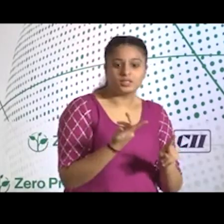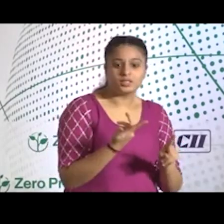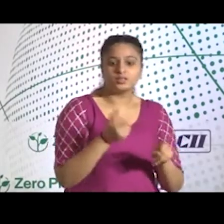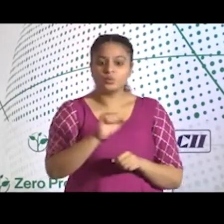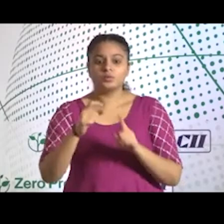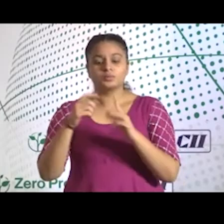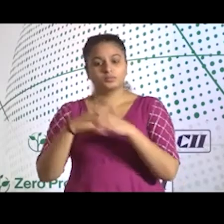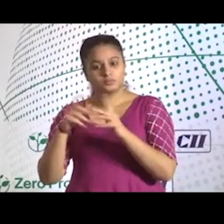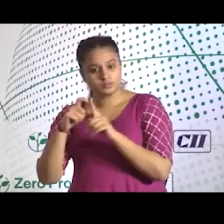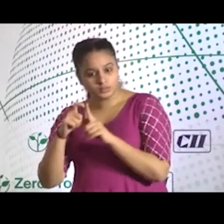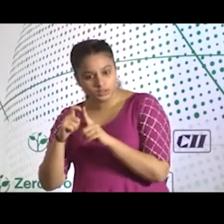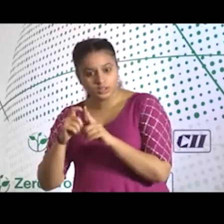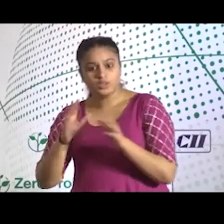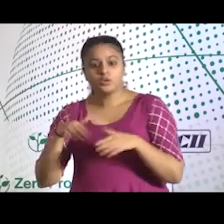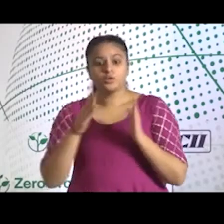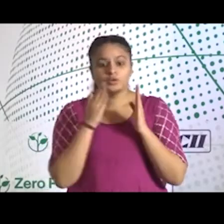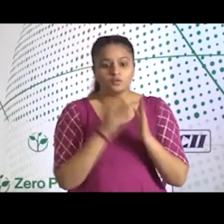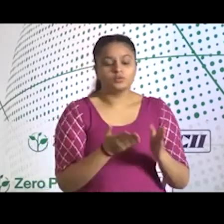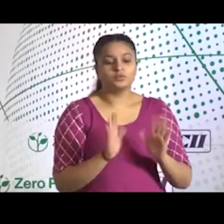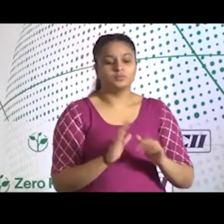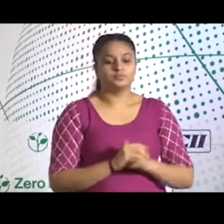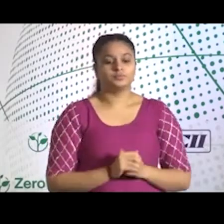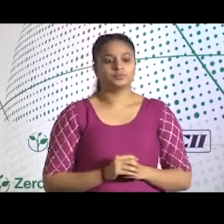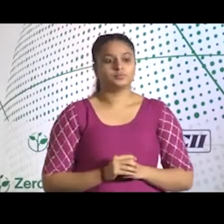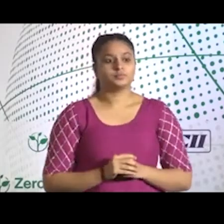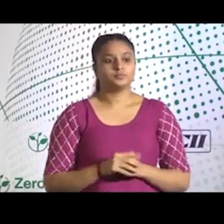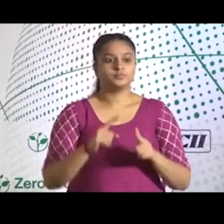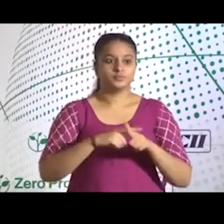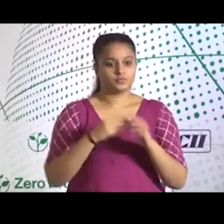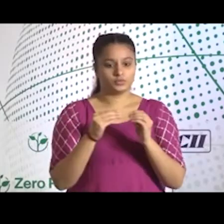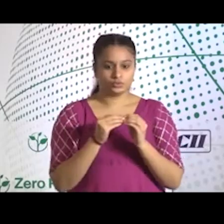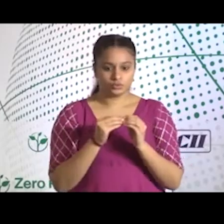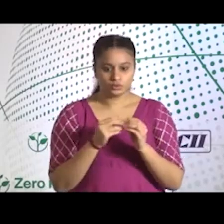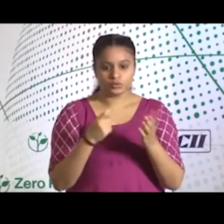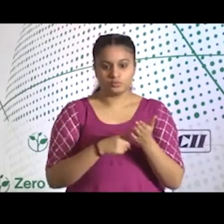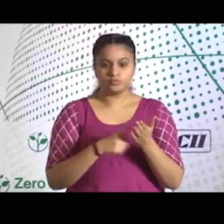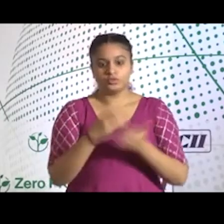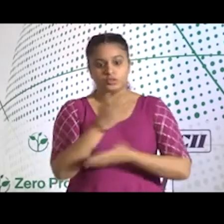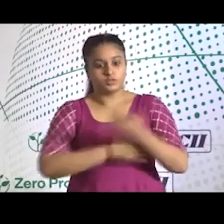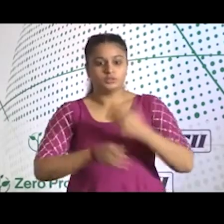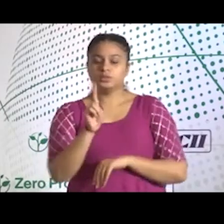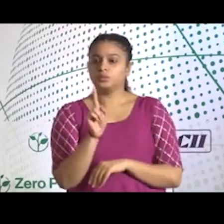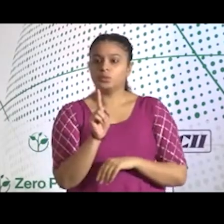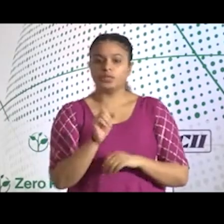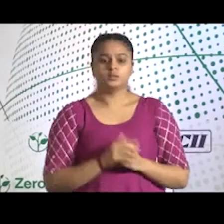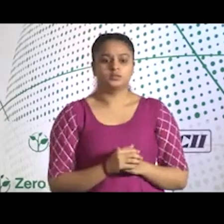I think that's one area where we want a job role or okay, we talk about and advertise about.